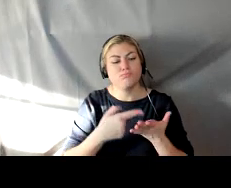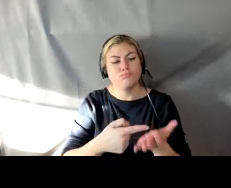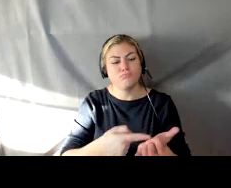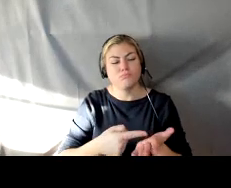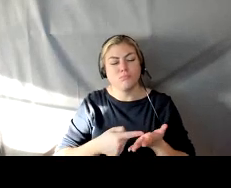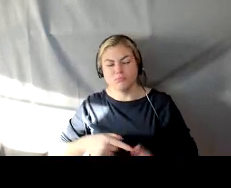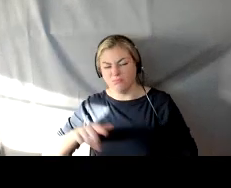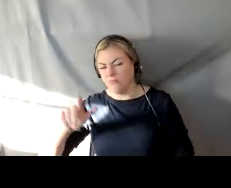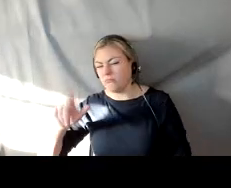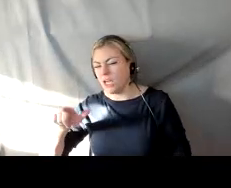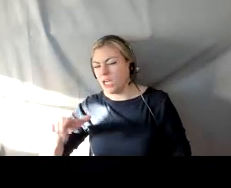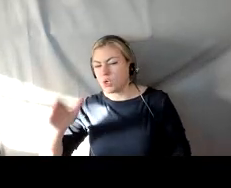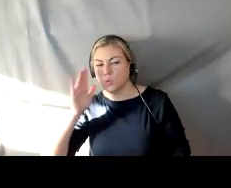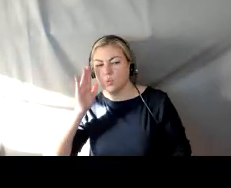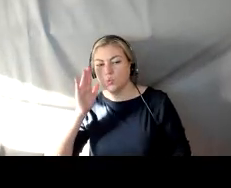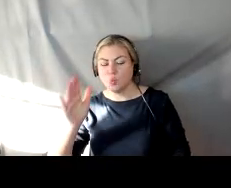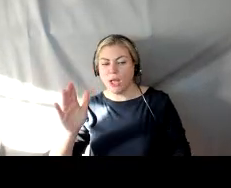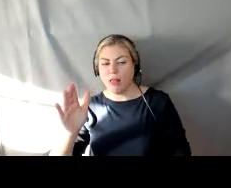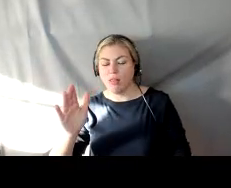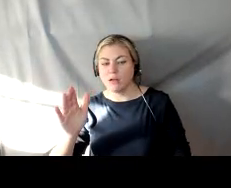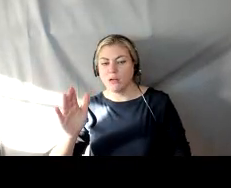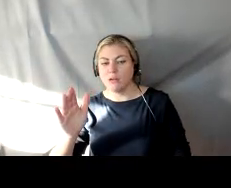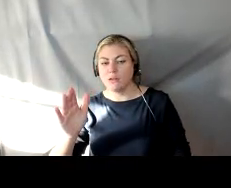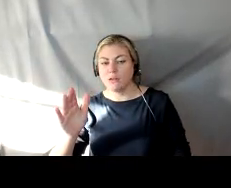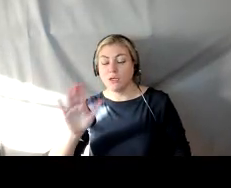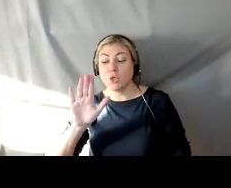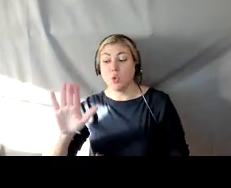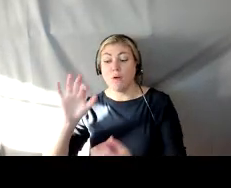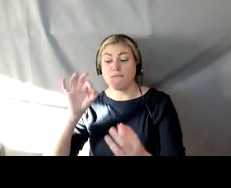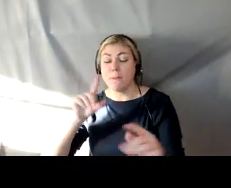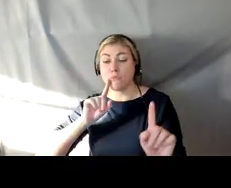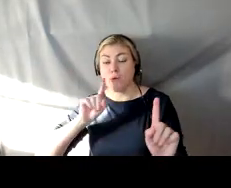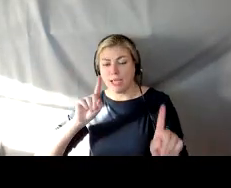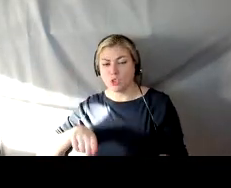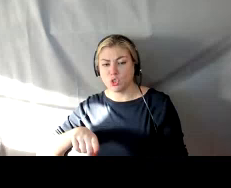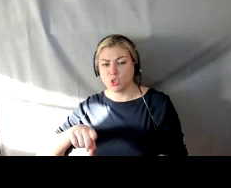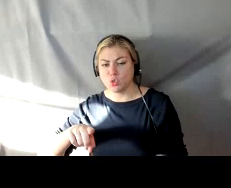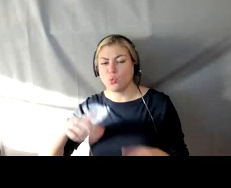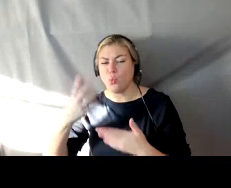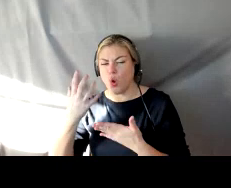time on them and collect your feedback on the information we're seeking from you.